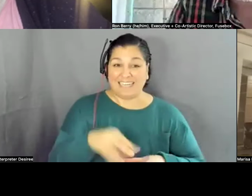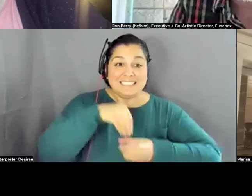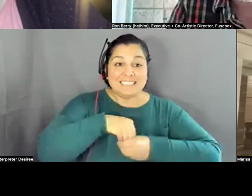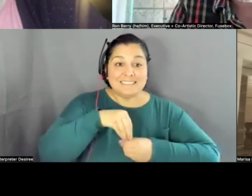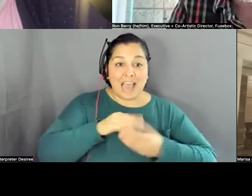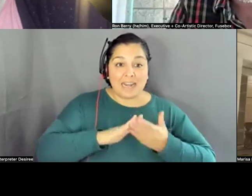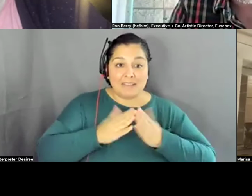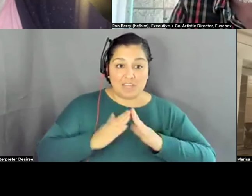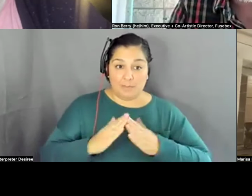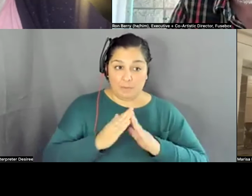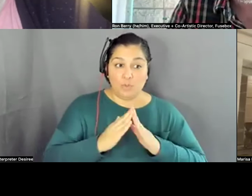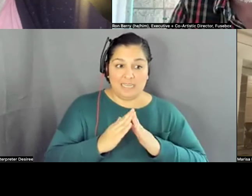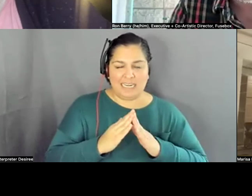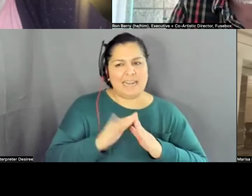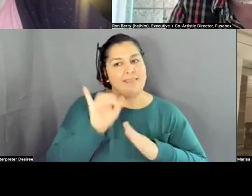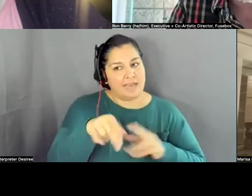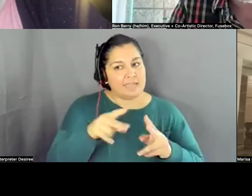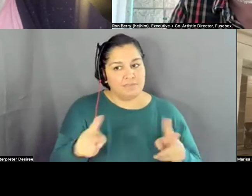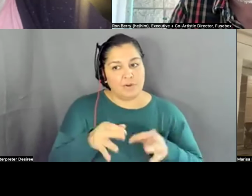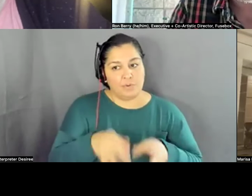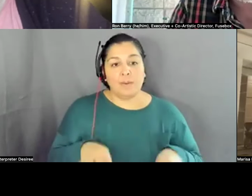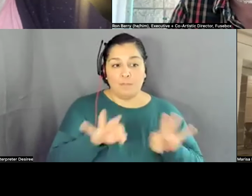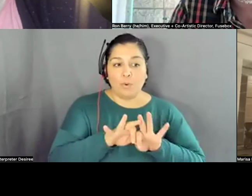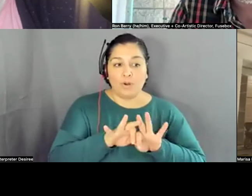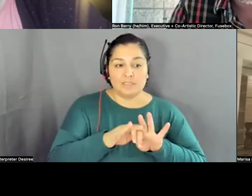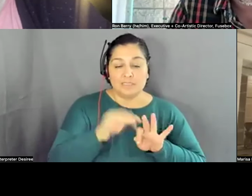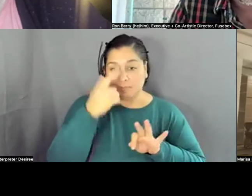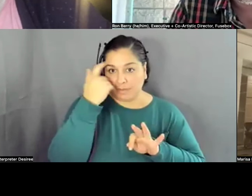that that is important because you're all you're all in the same community.